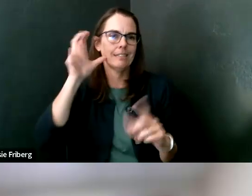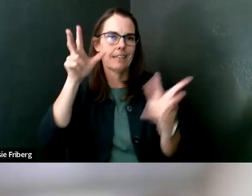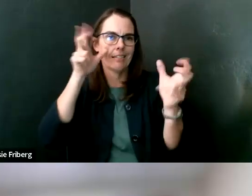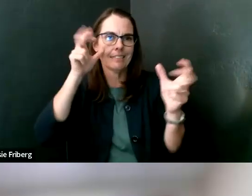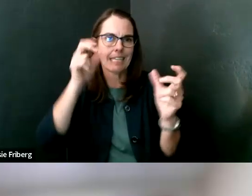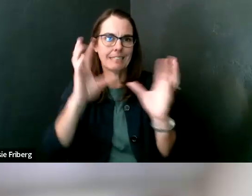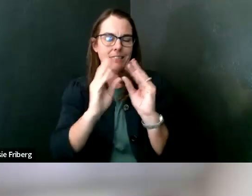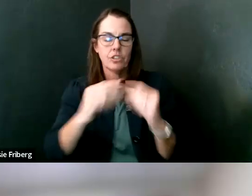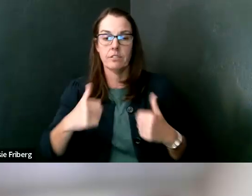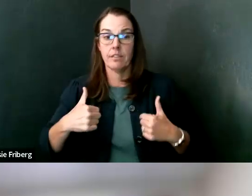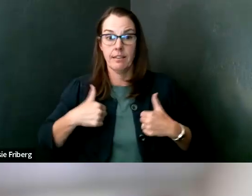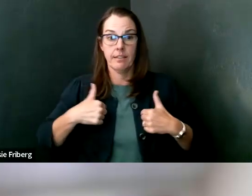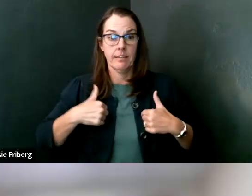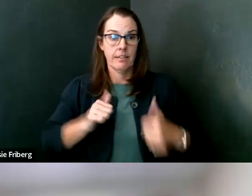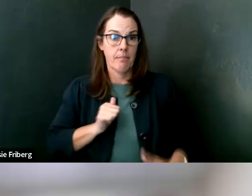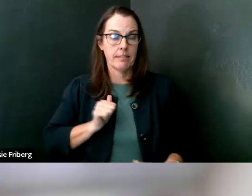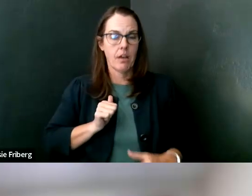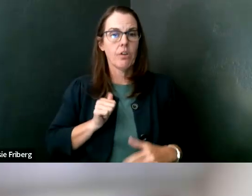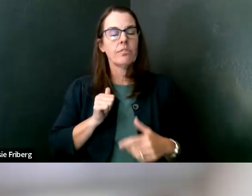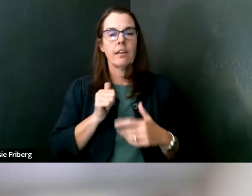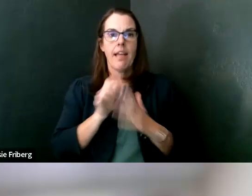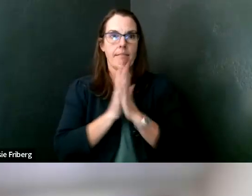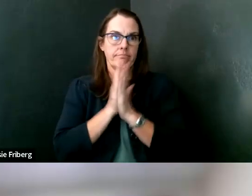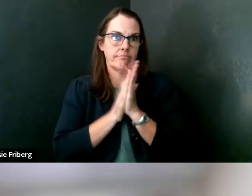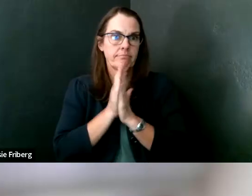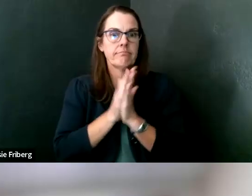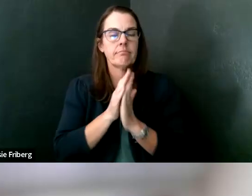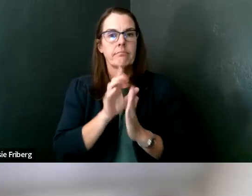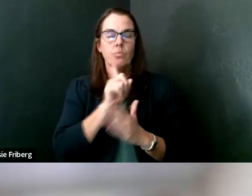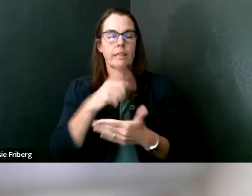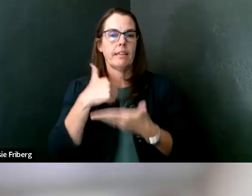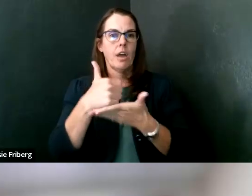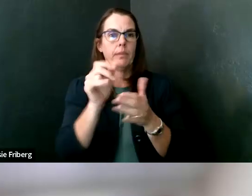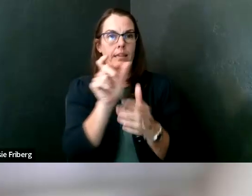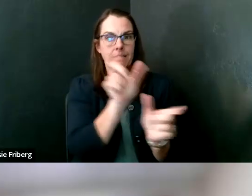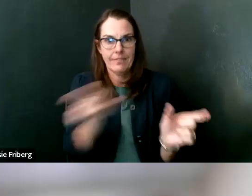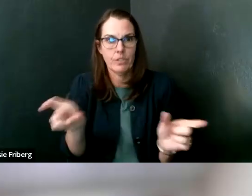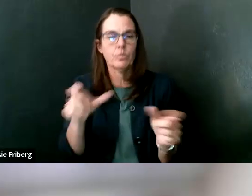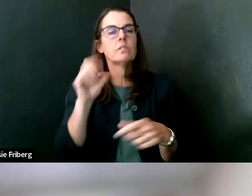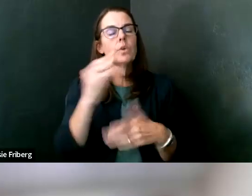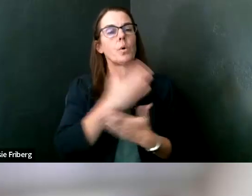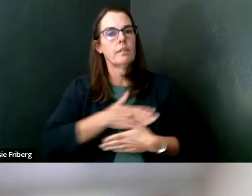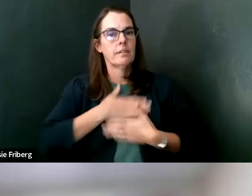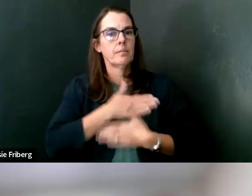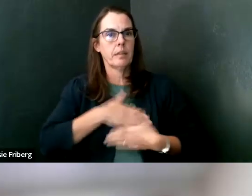is I'm also passionate about really helping individuals. So it is please please feel free